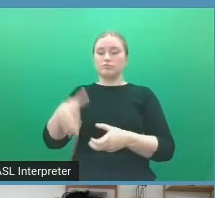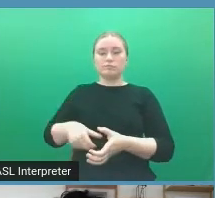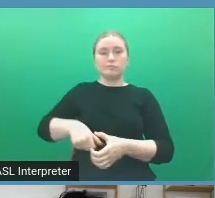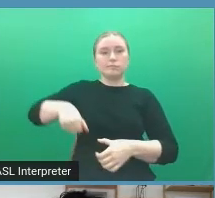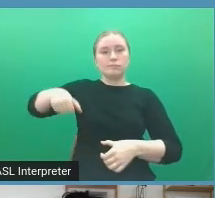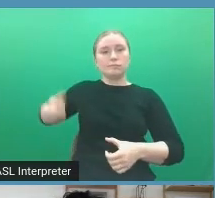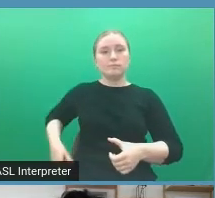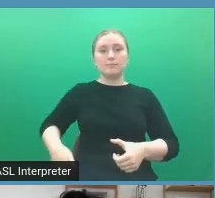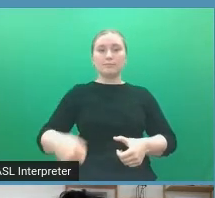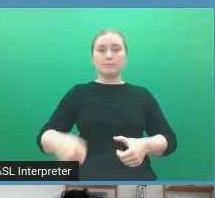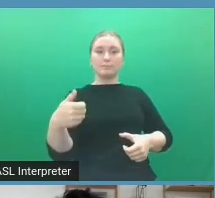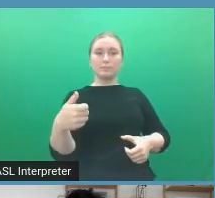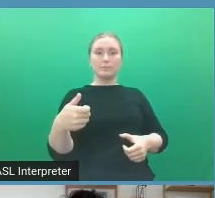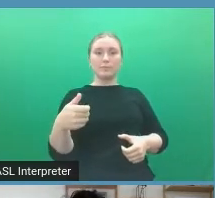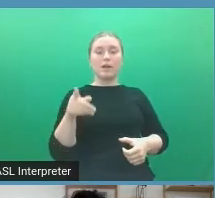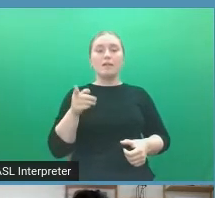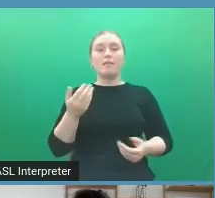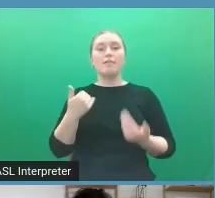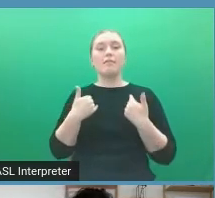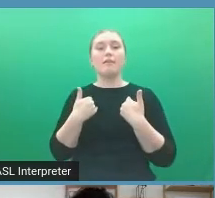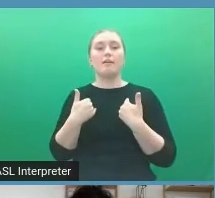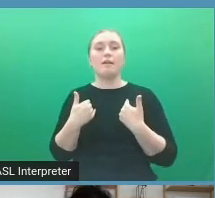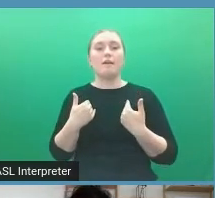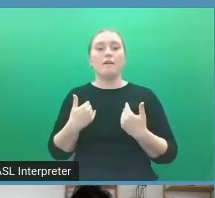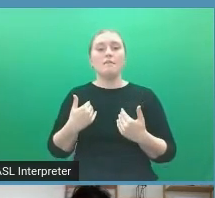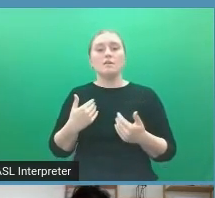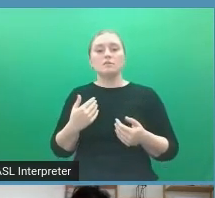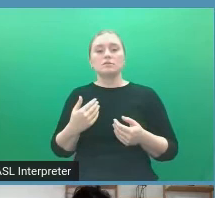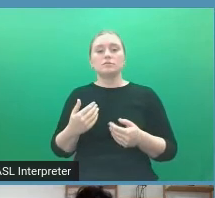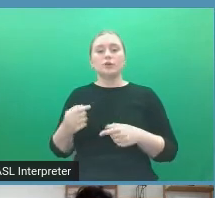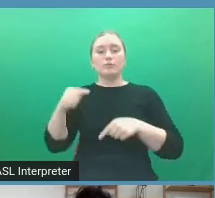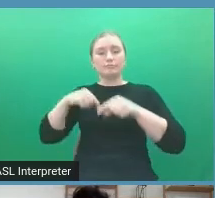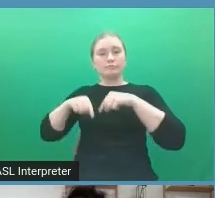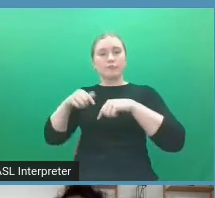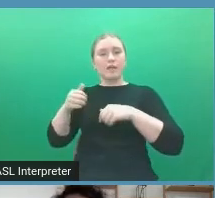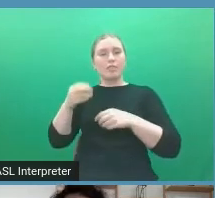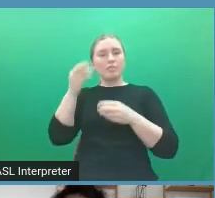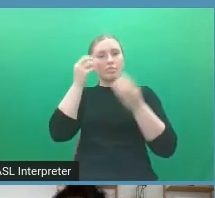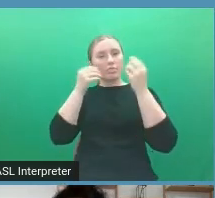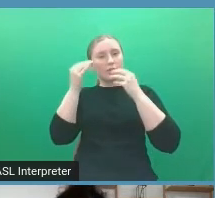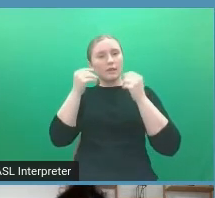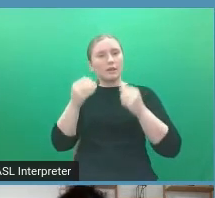about those previous properties that I mentioned think about the weight, think about the balance,